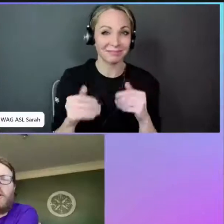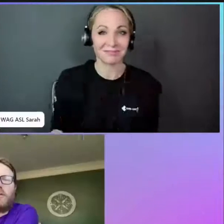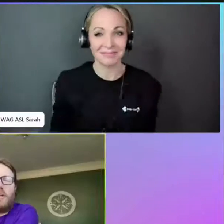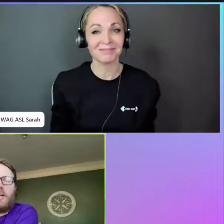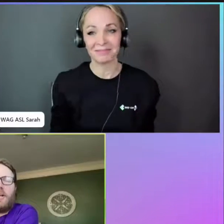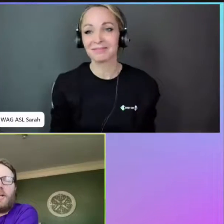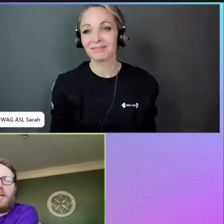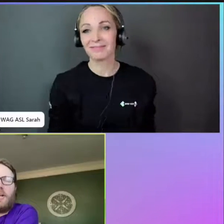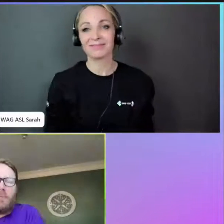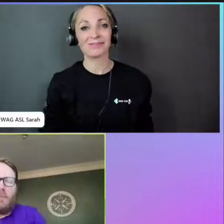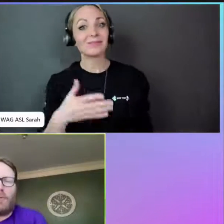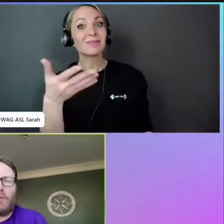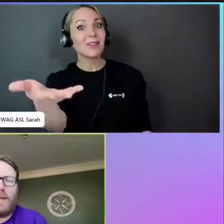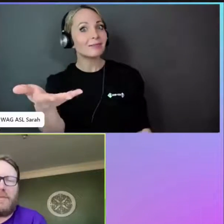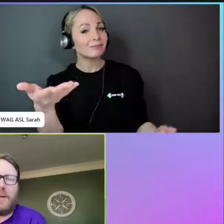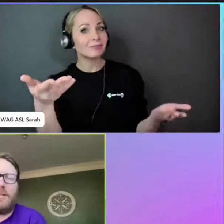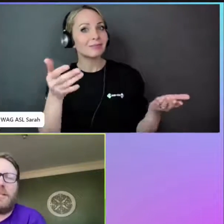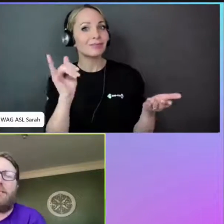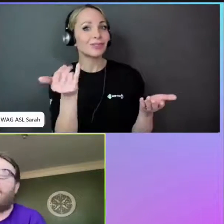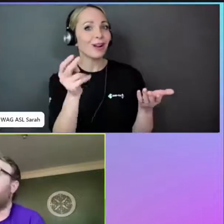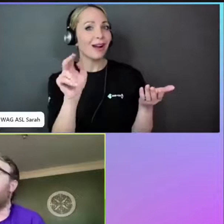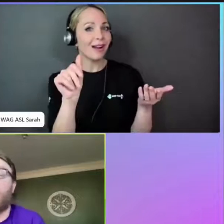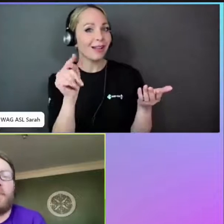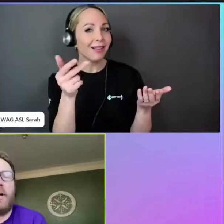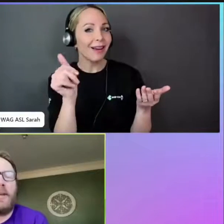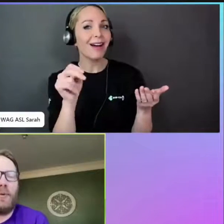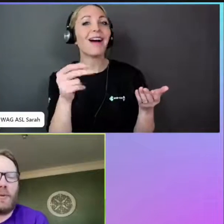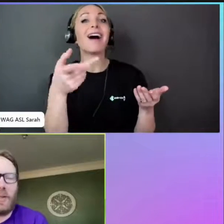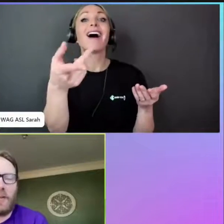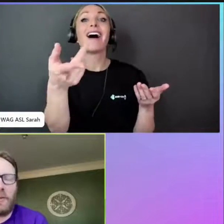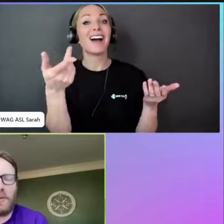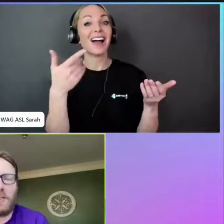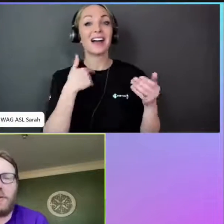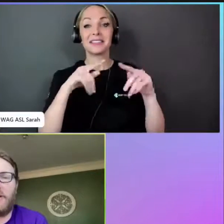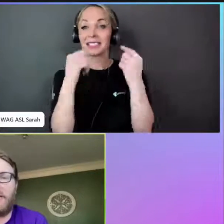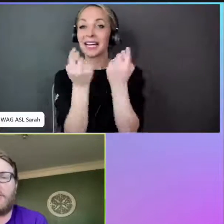Well, Jonathan, we have our team helping out with a lot of those Q&As